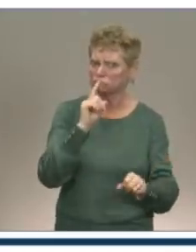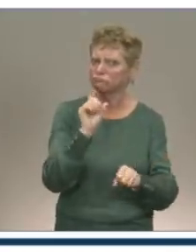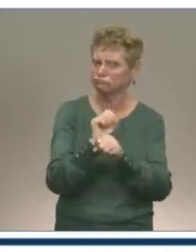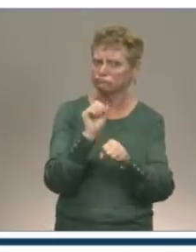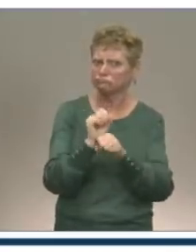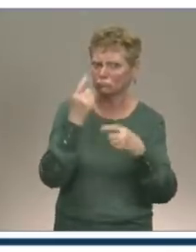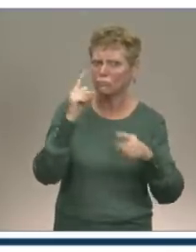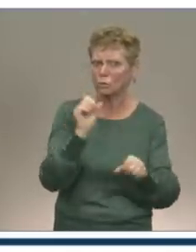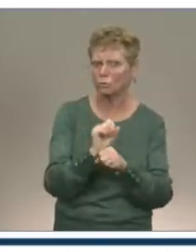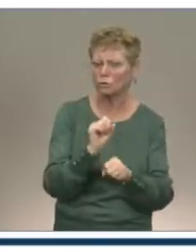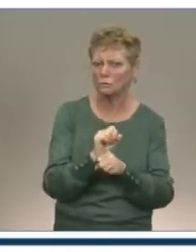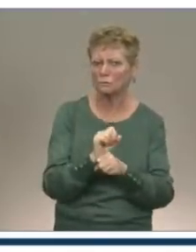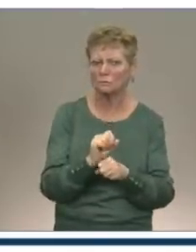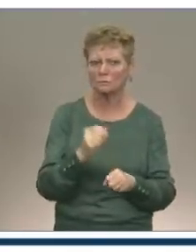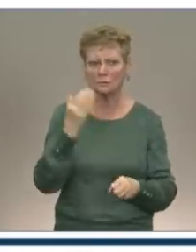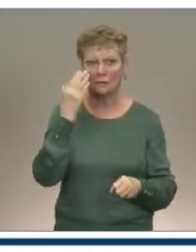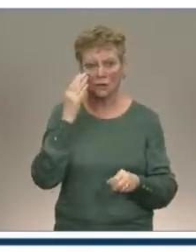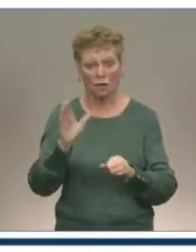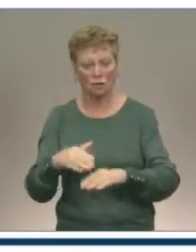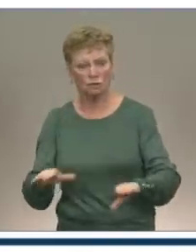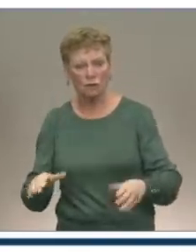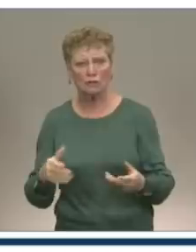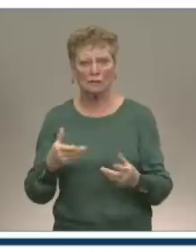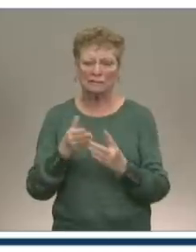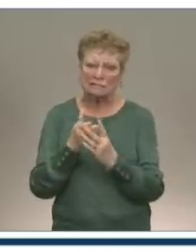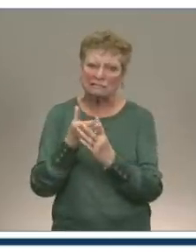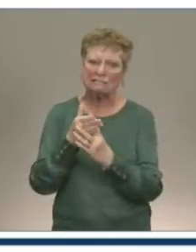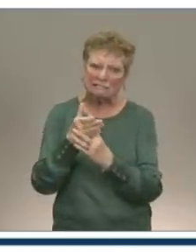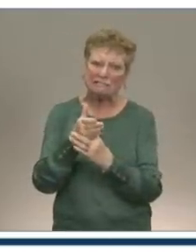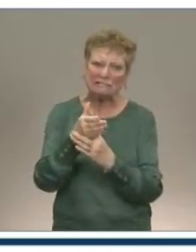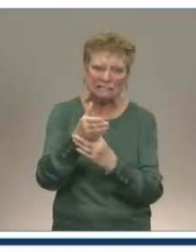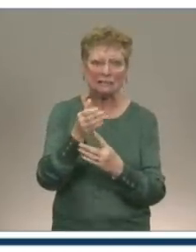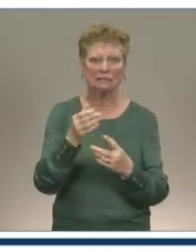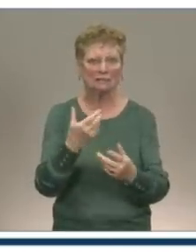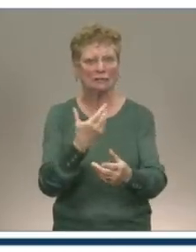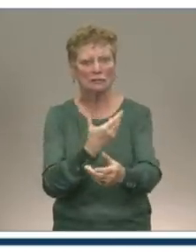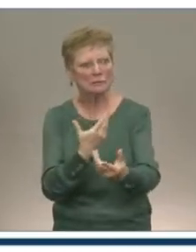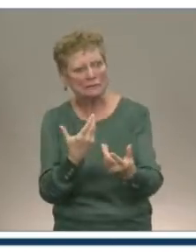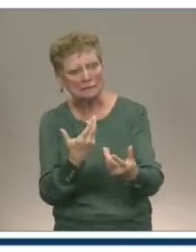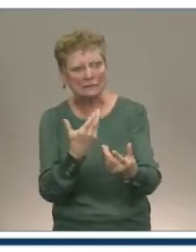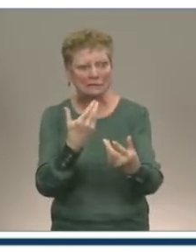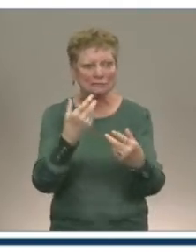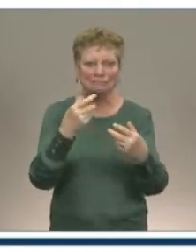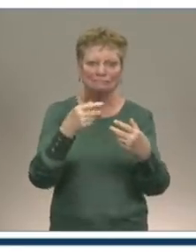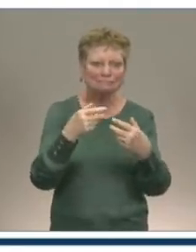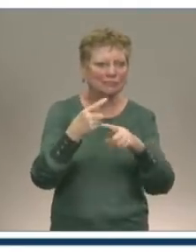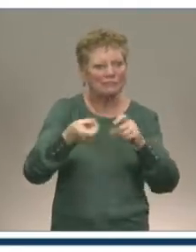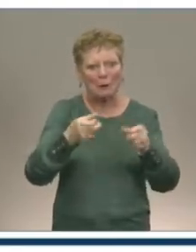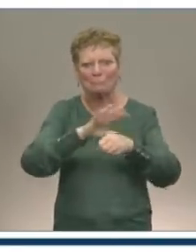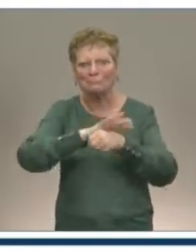had a hard time during the pandemic they've lost time away from school they've lost time away from